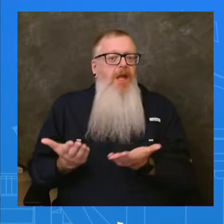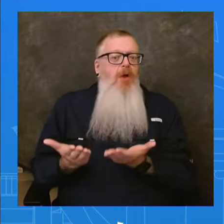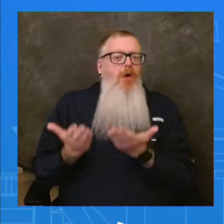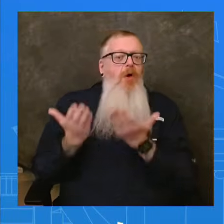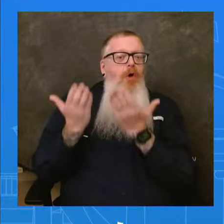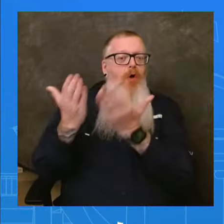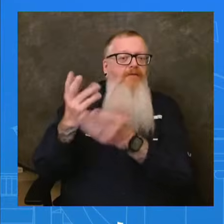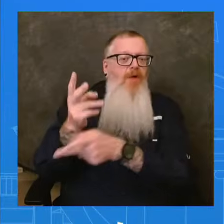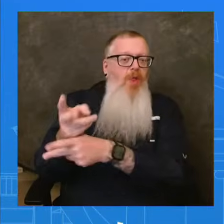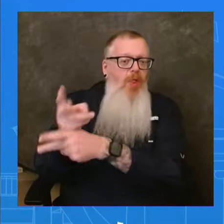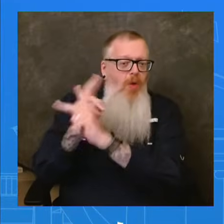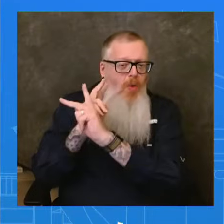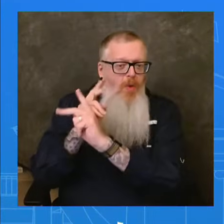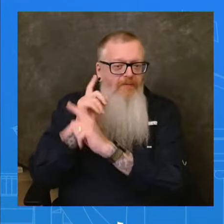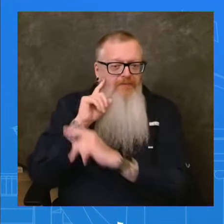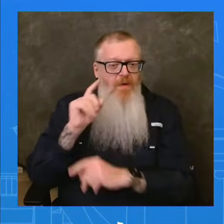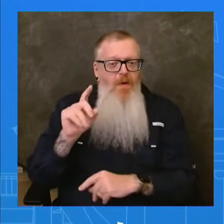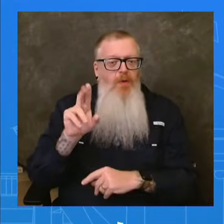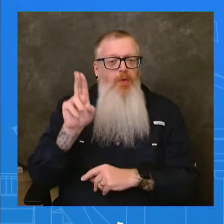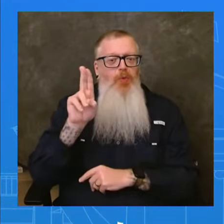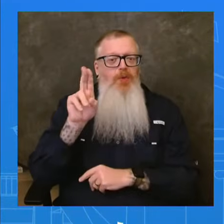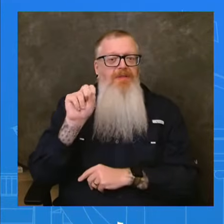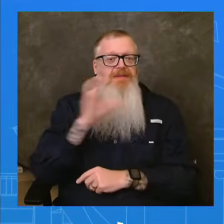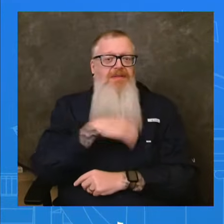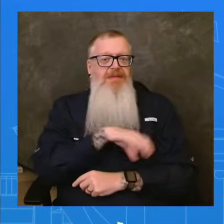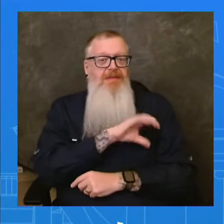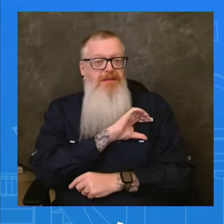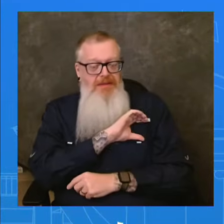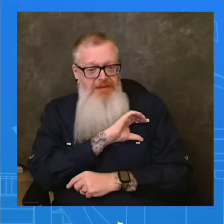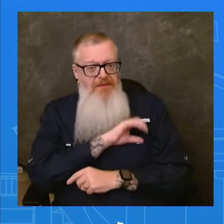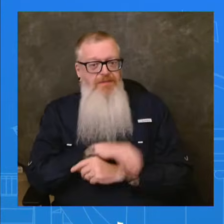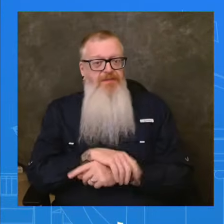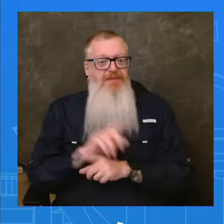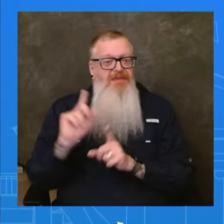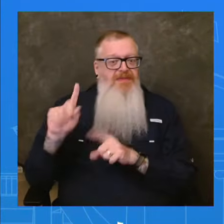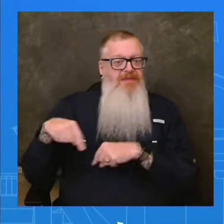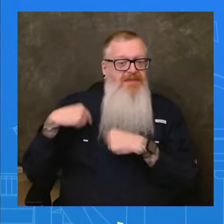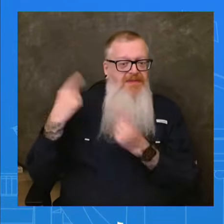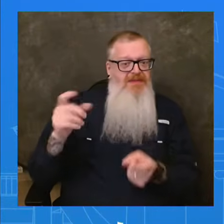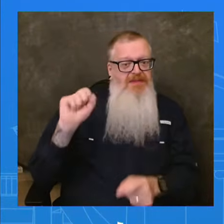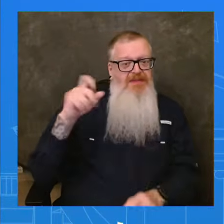Since September 27th, the United States has secured more than 4,000 airplane --